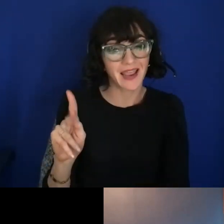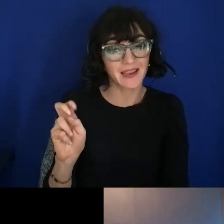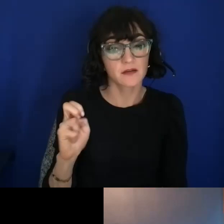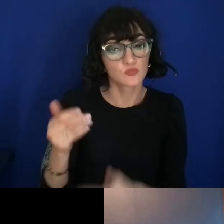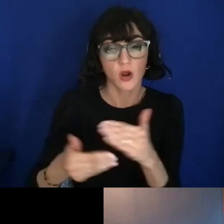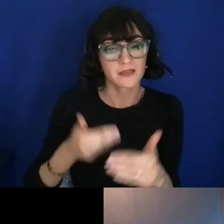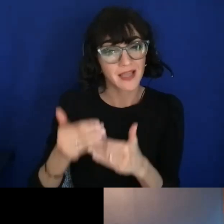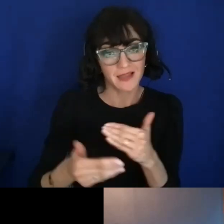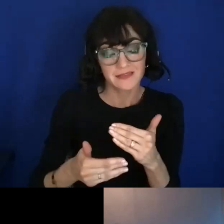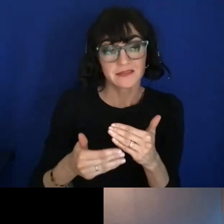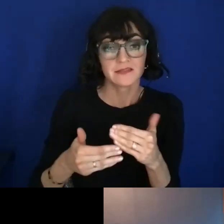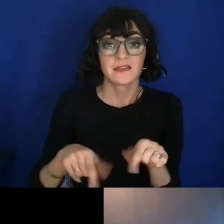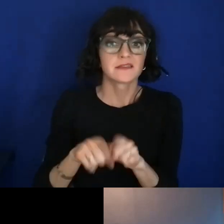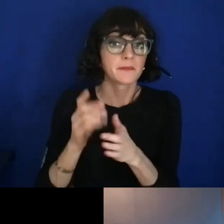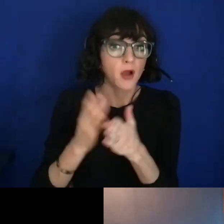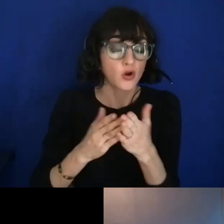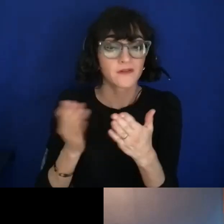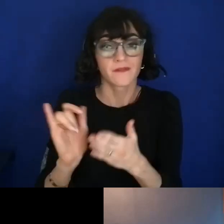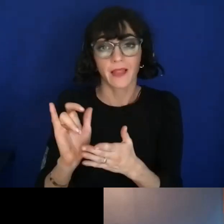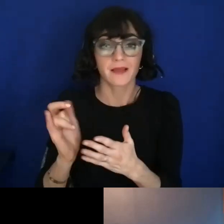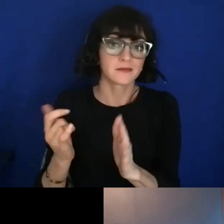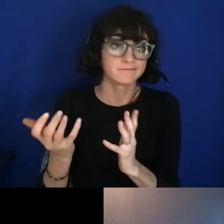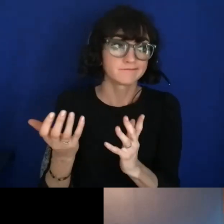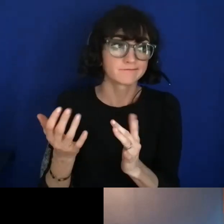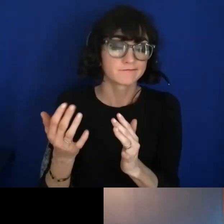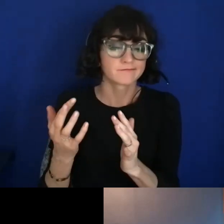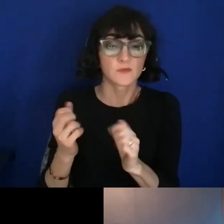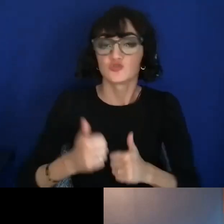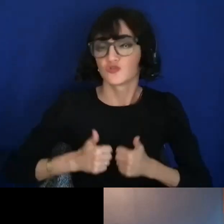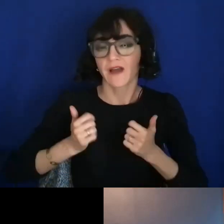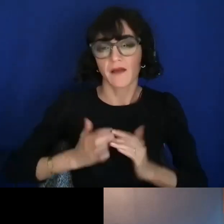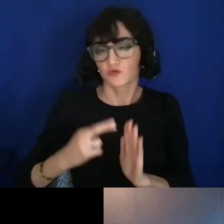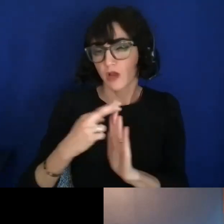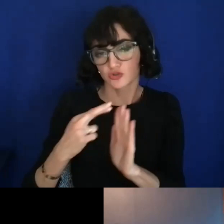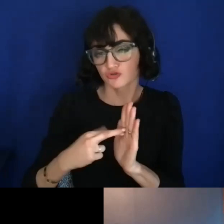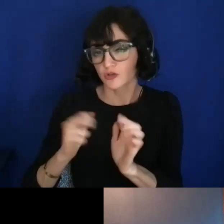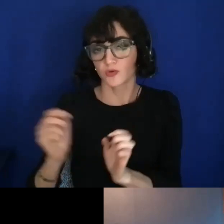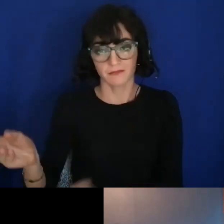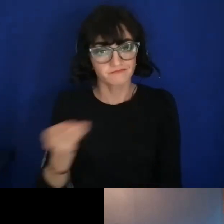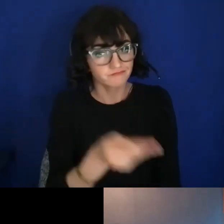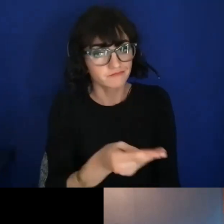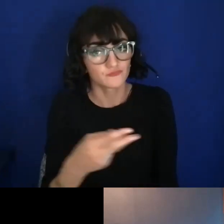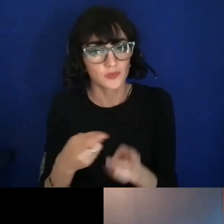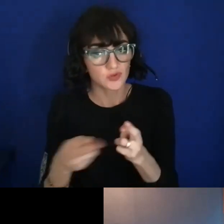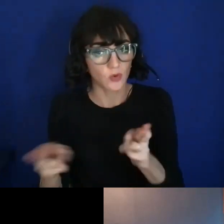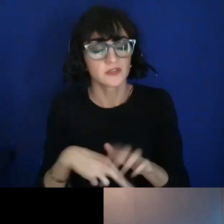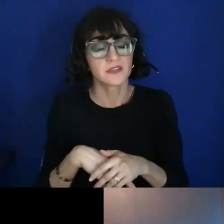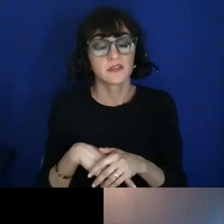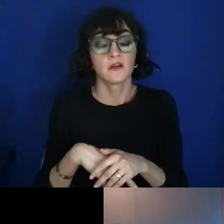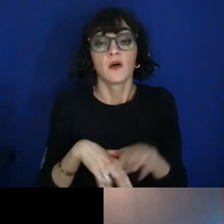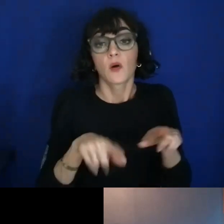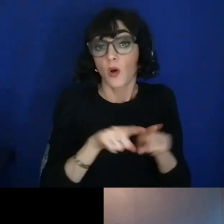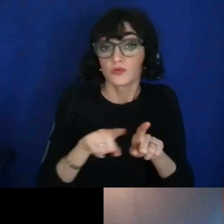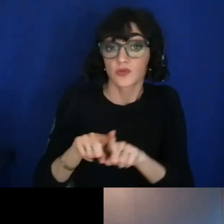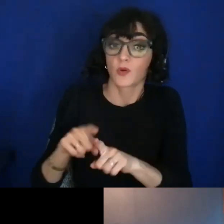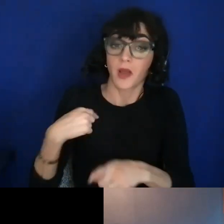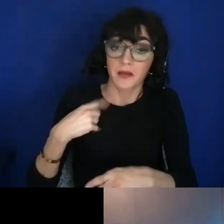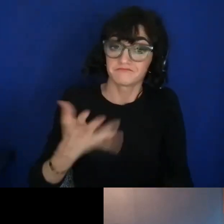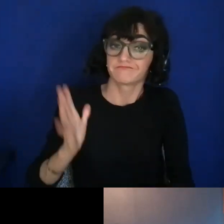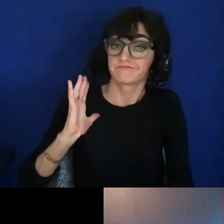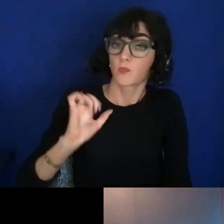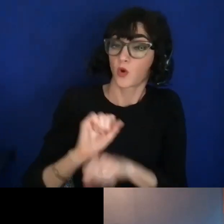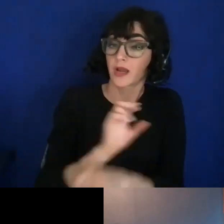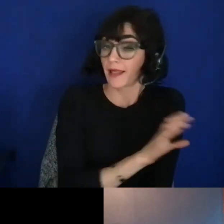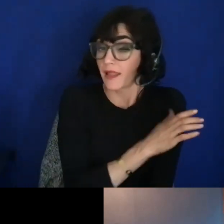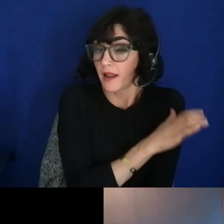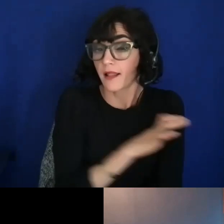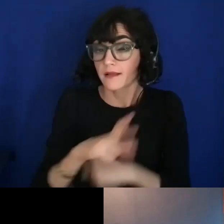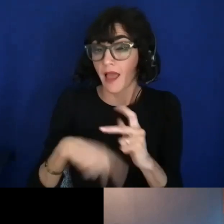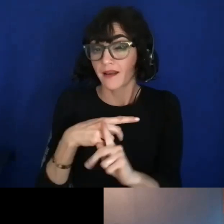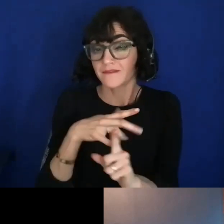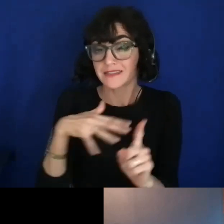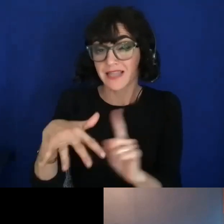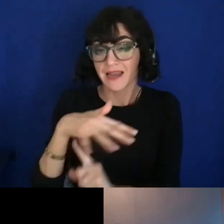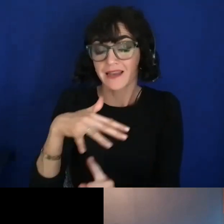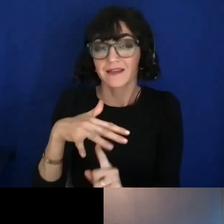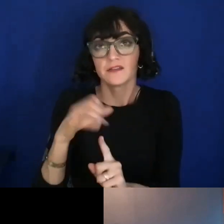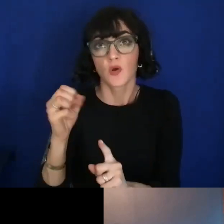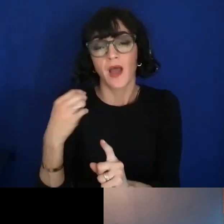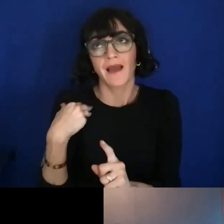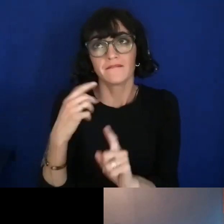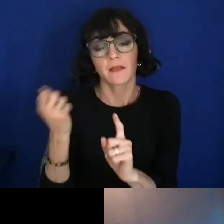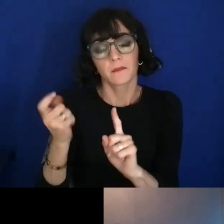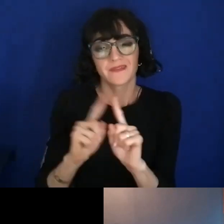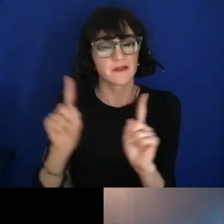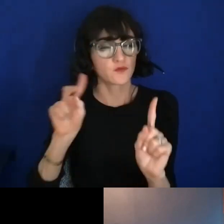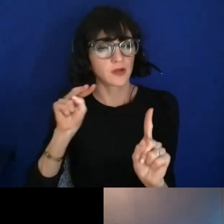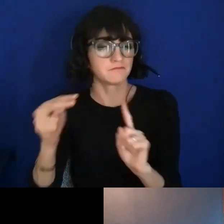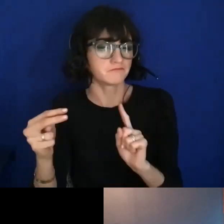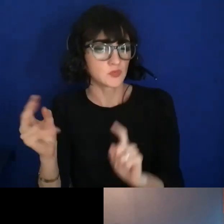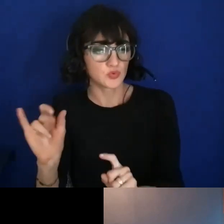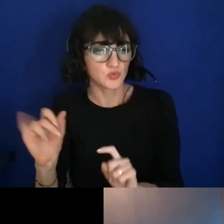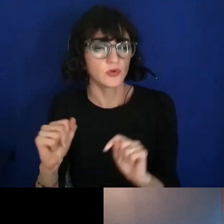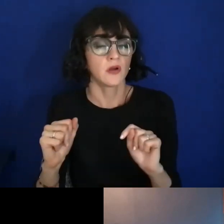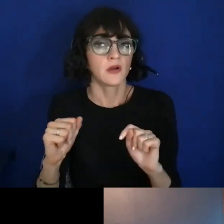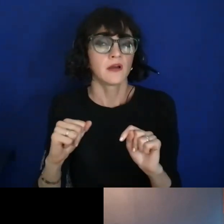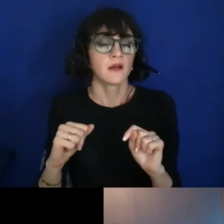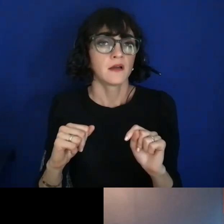survivors. Also um from working in a clinic setting um what I would recommend and